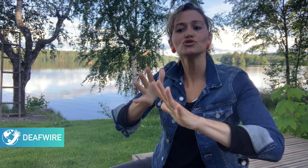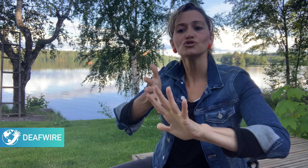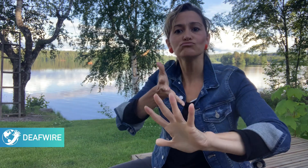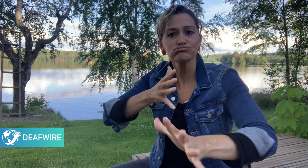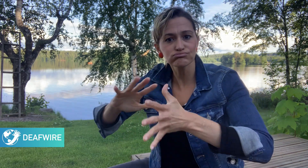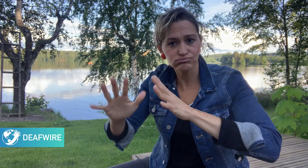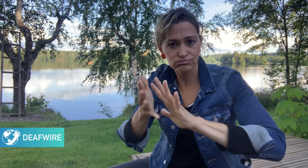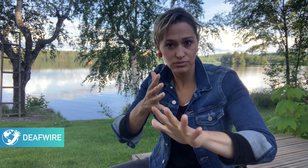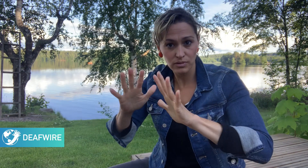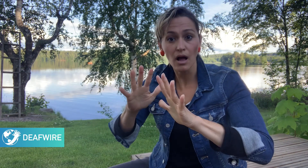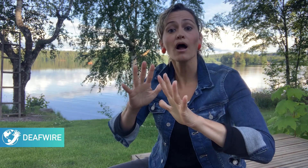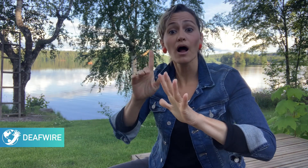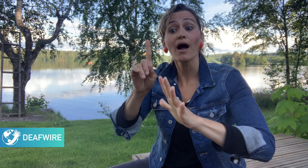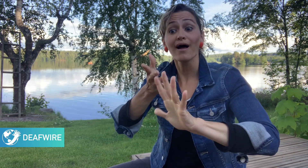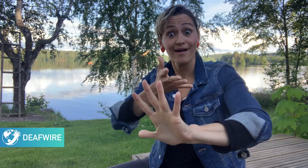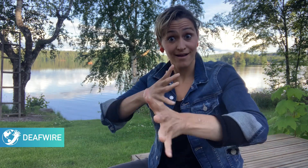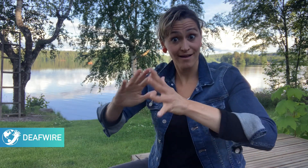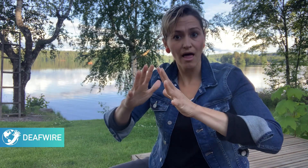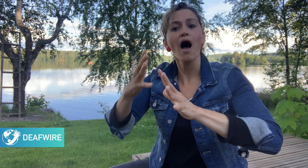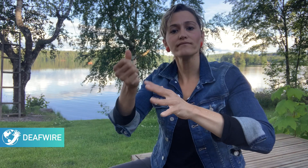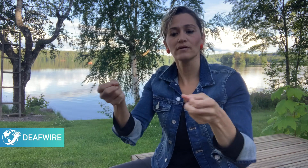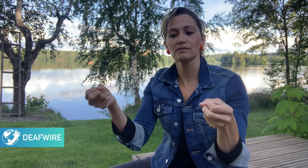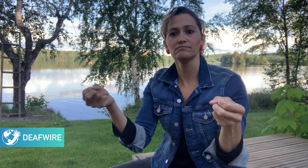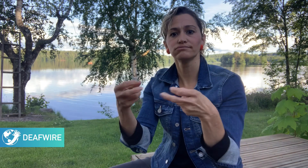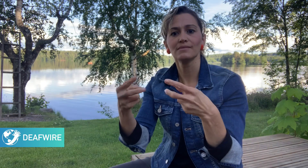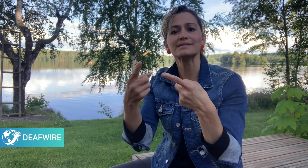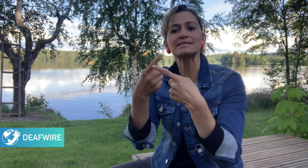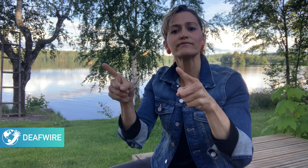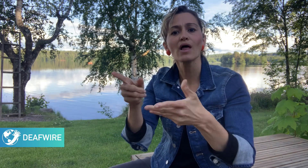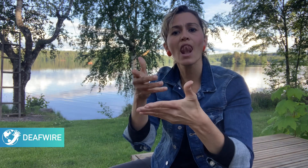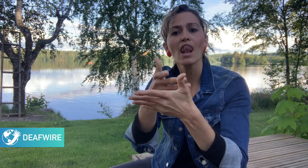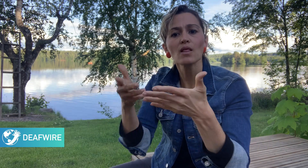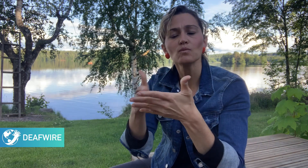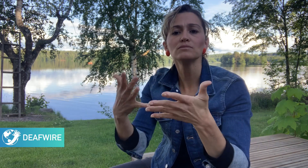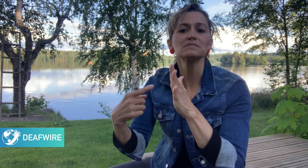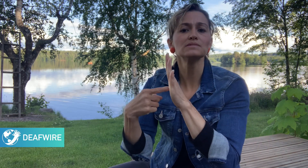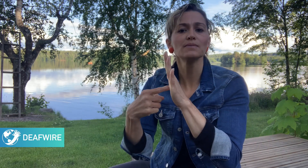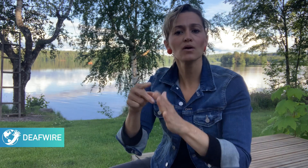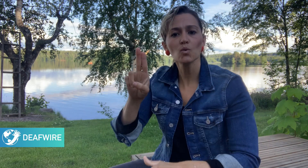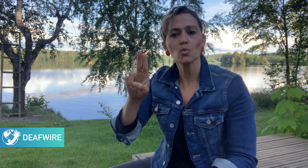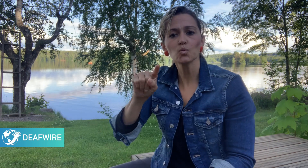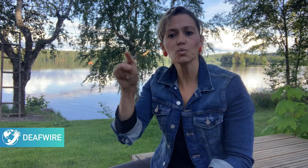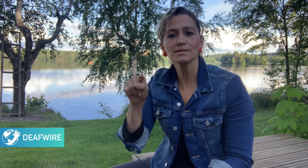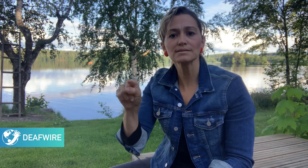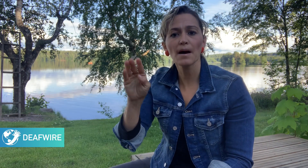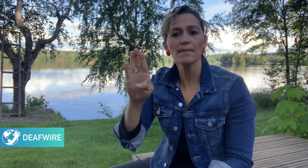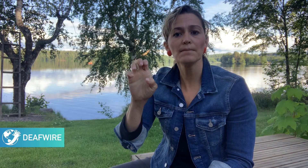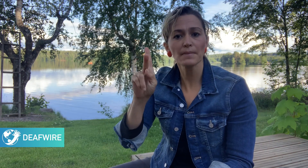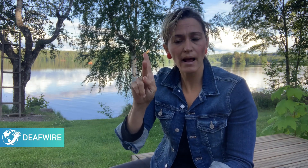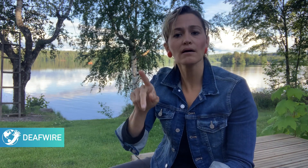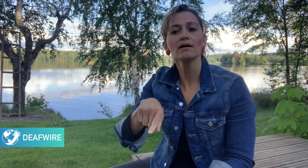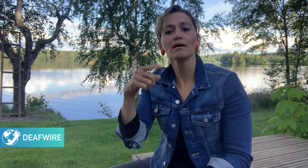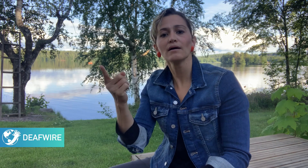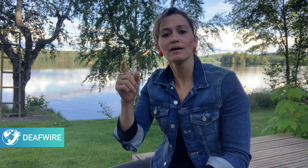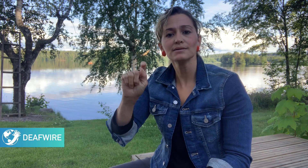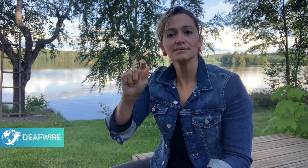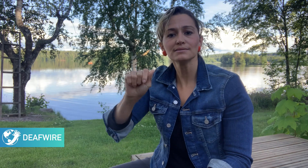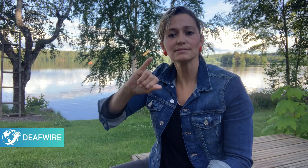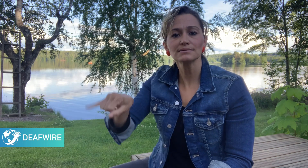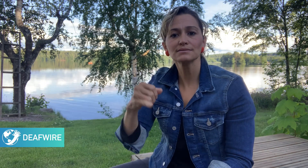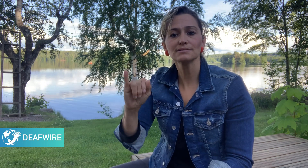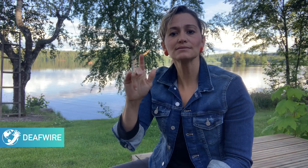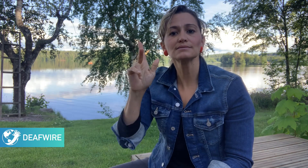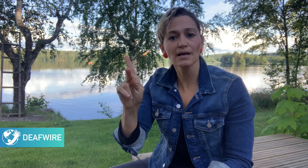with subtitles in other languages such as Uzbek and